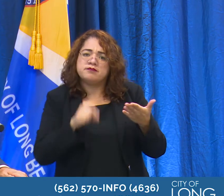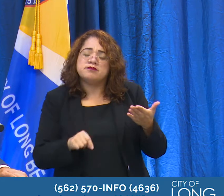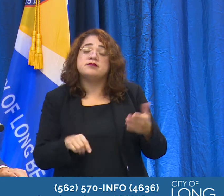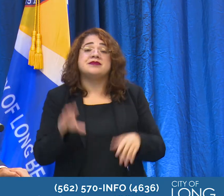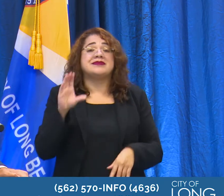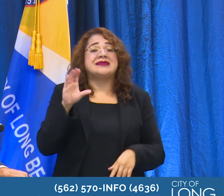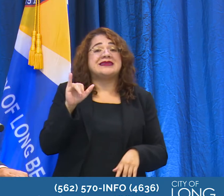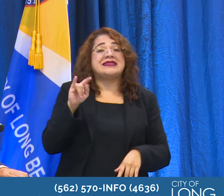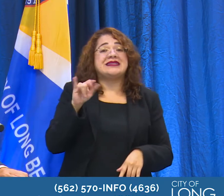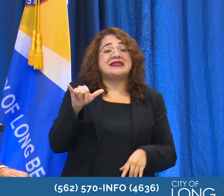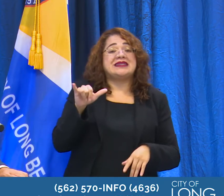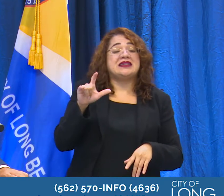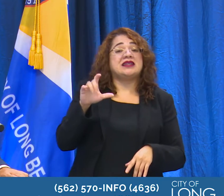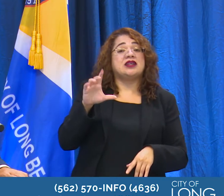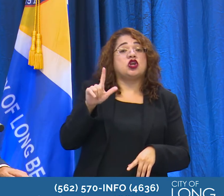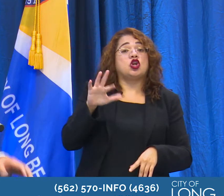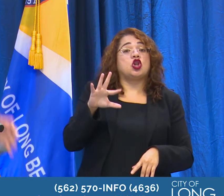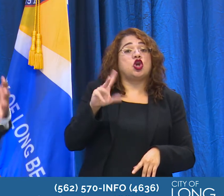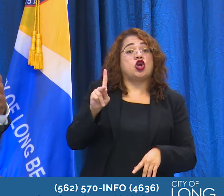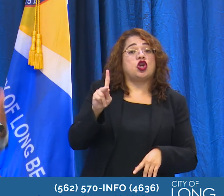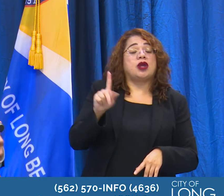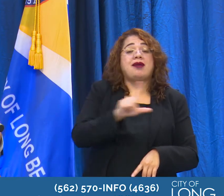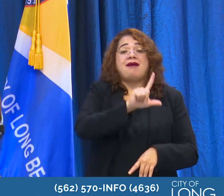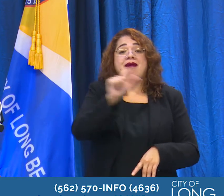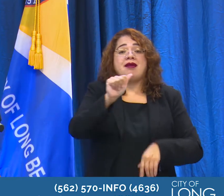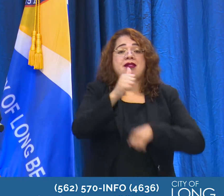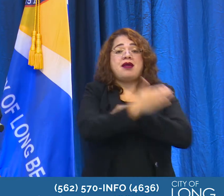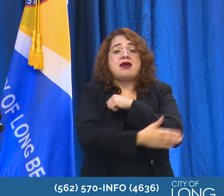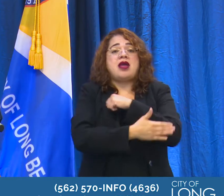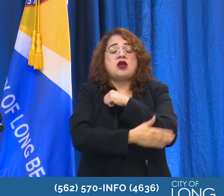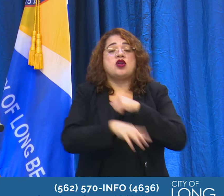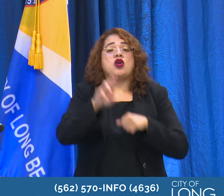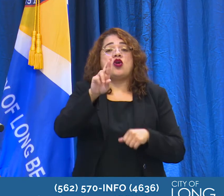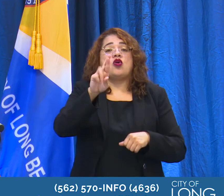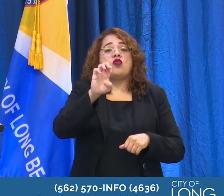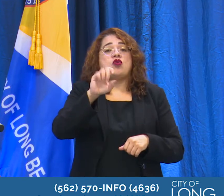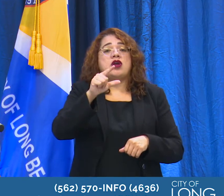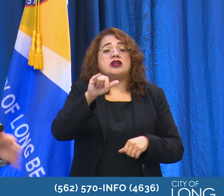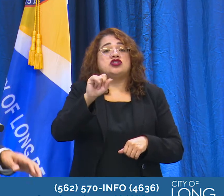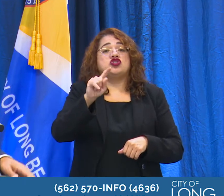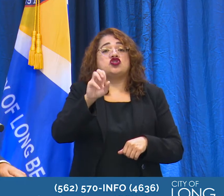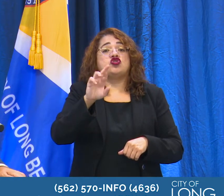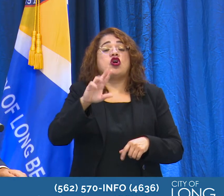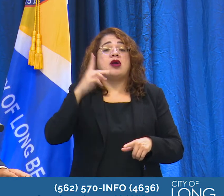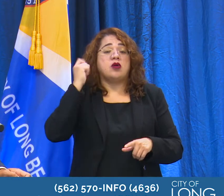County Registrar to place voting ballot drop-off spots.